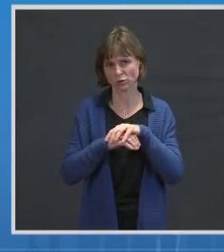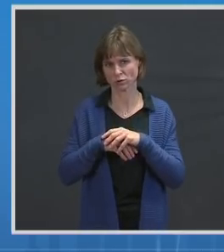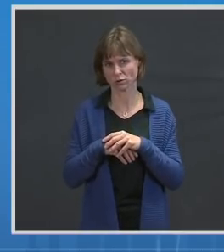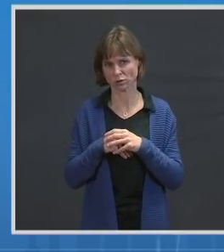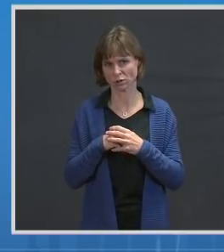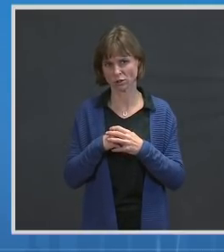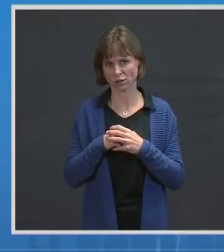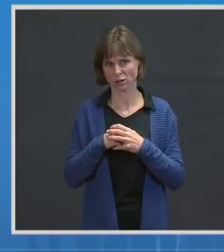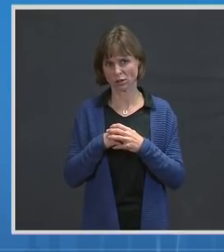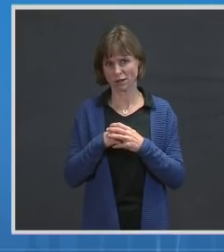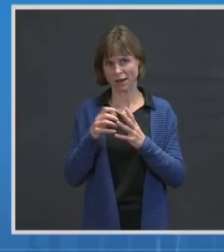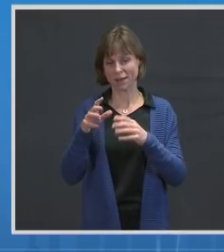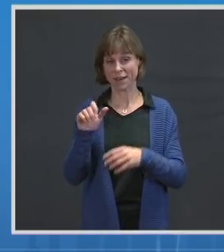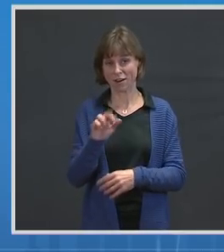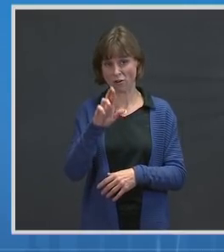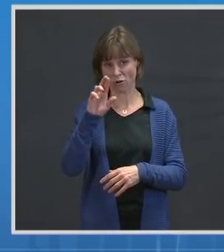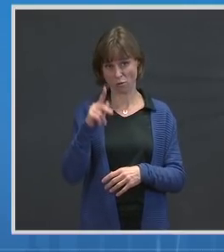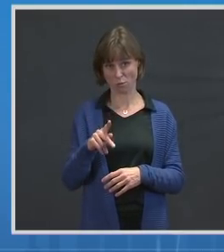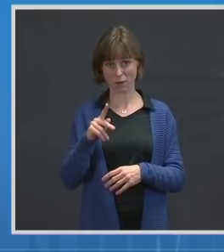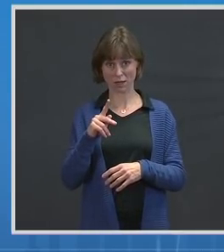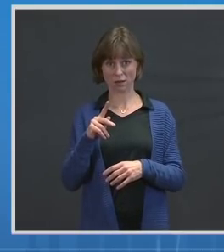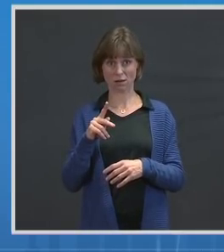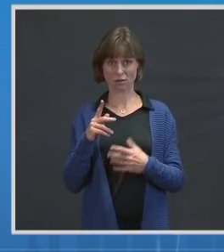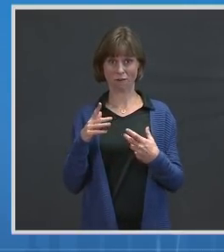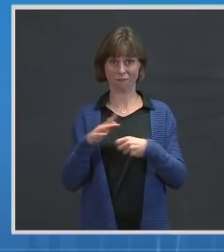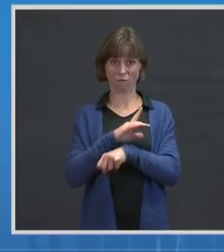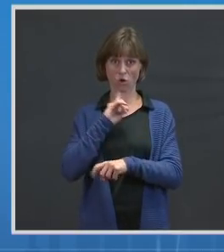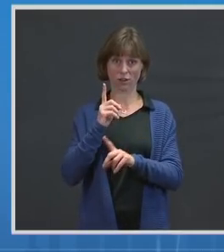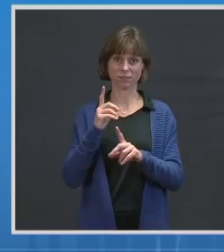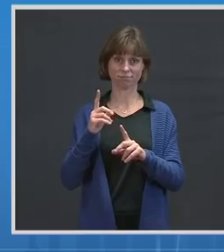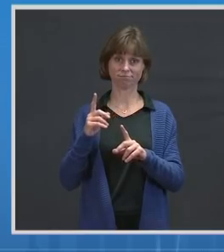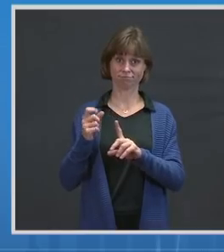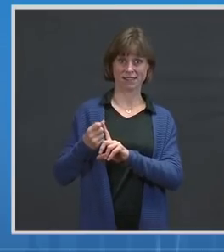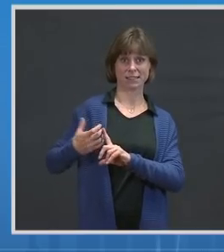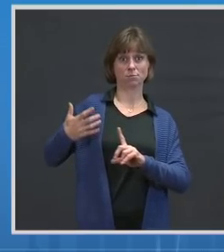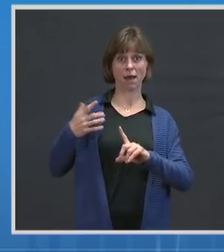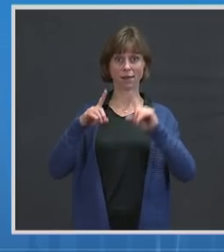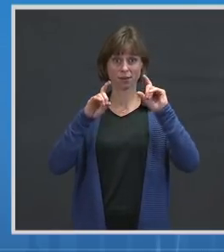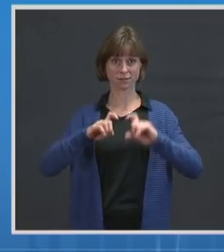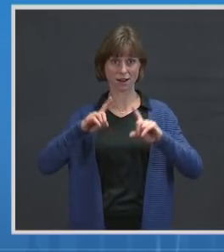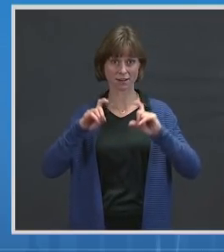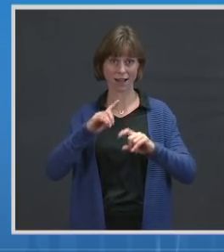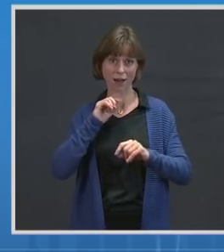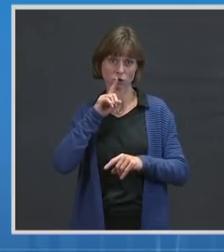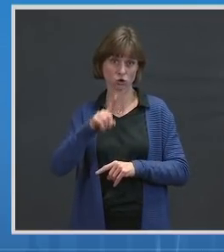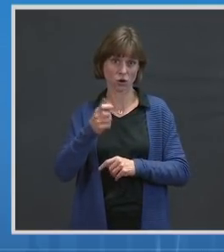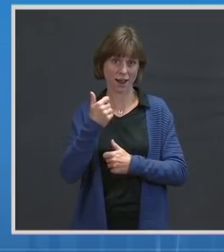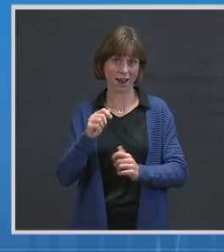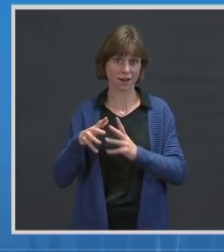the American Rescue Plan to fully expand testing and ensure that any American can get a test when they need one.